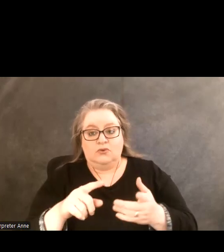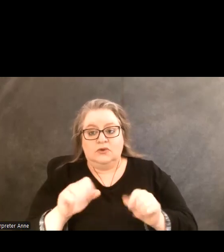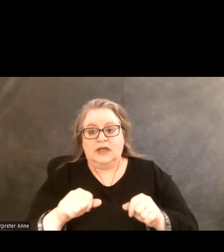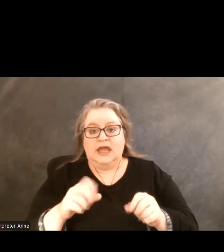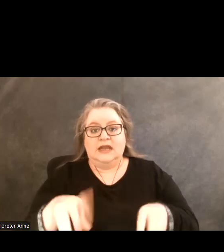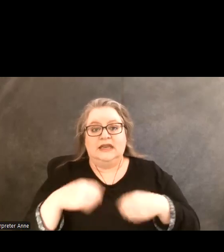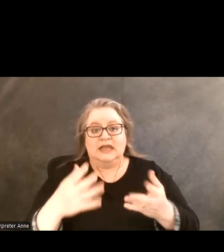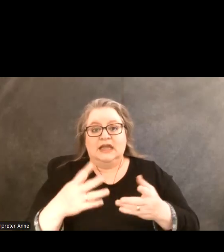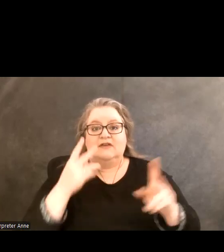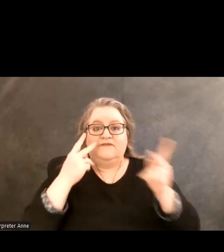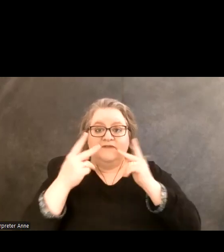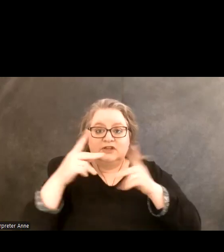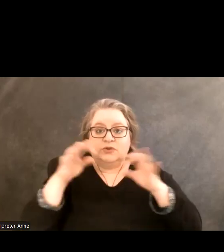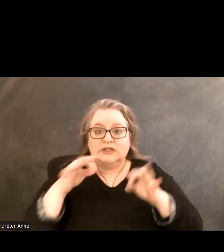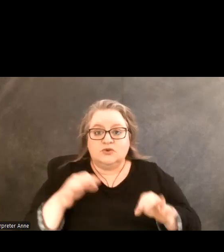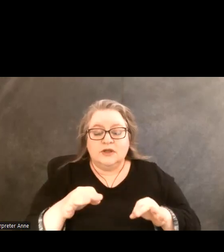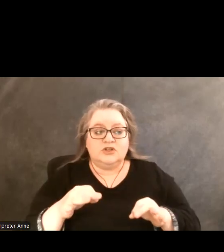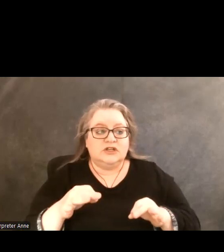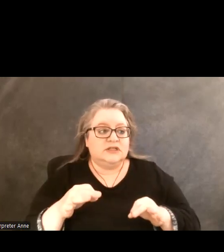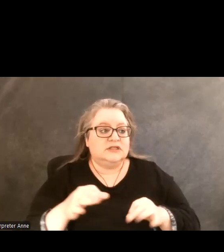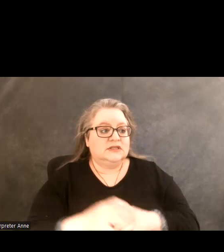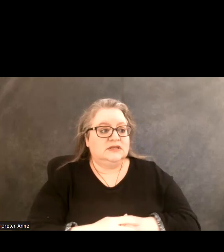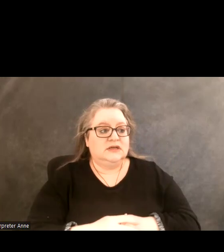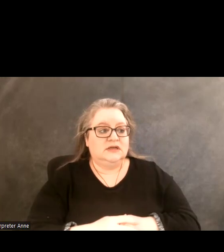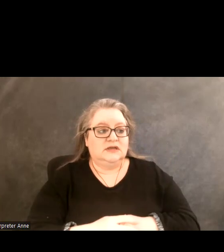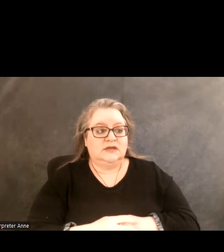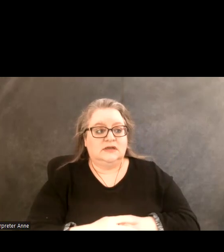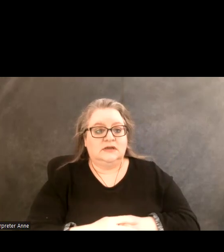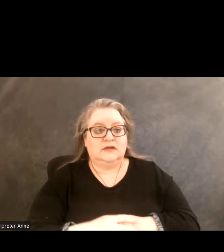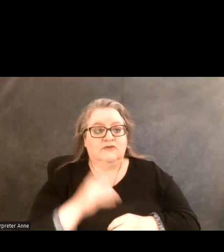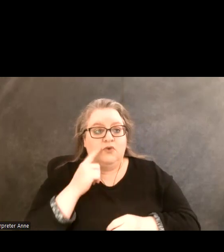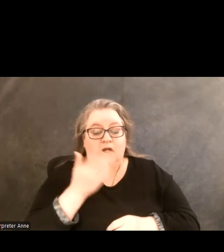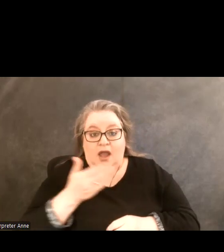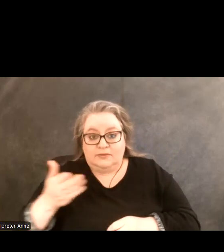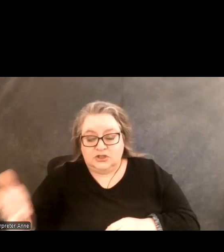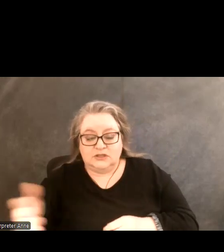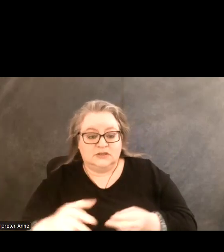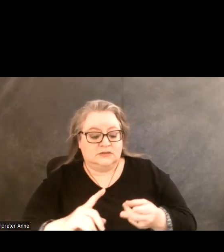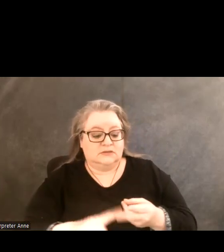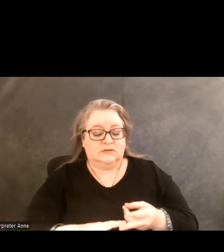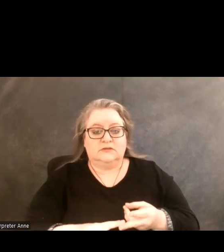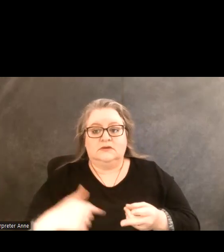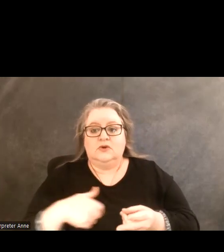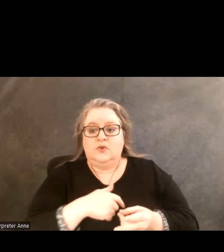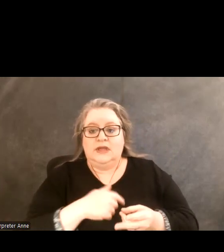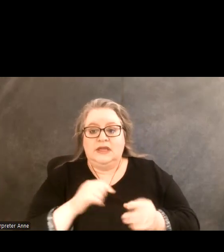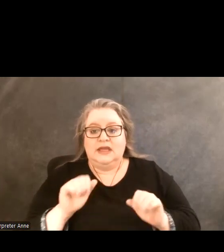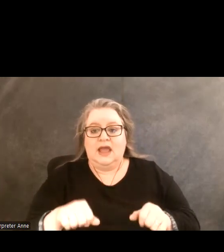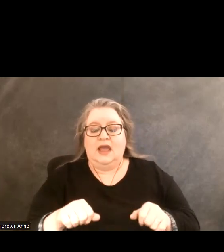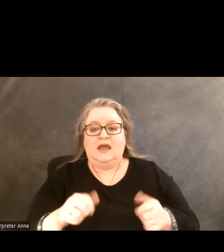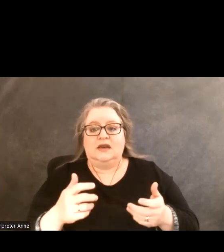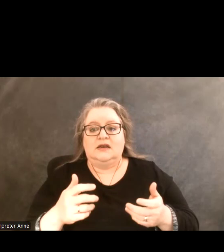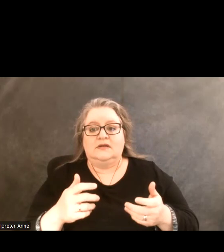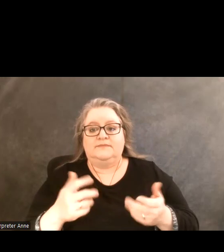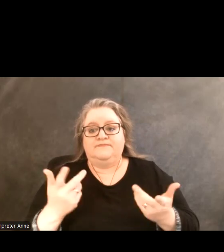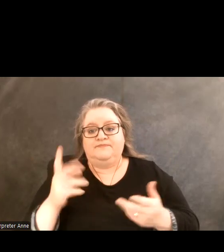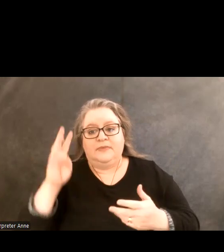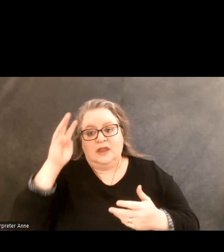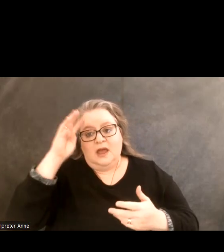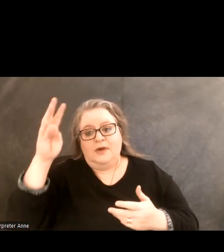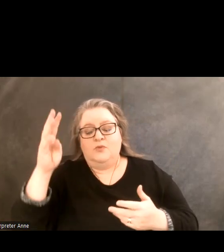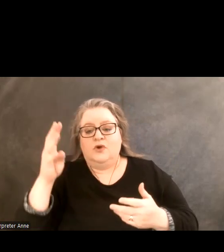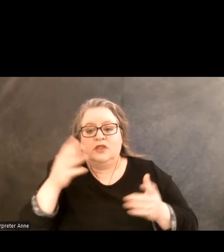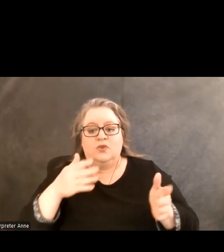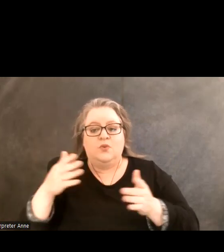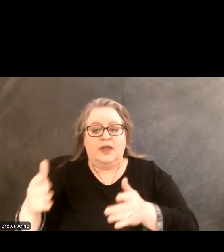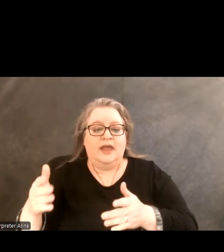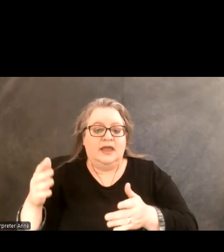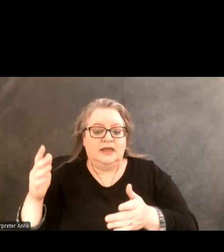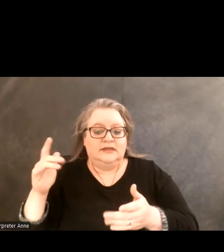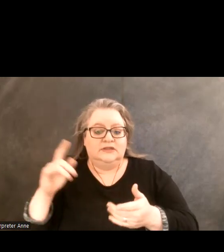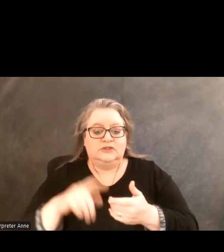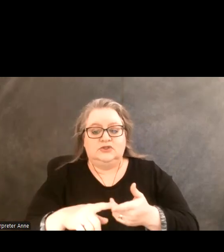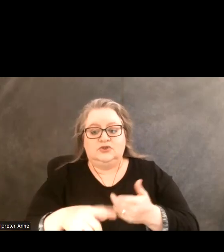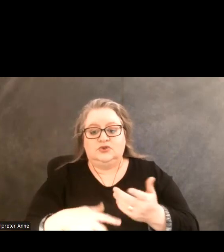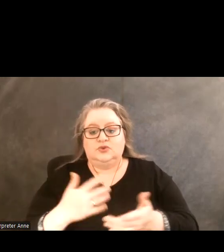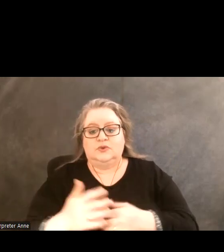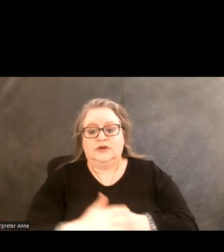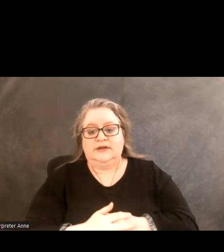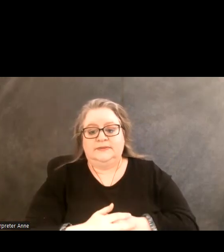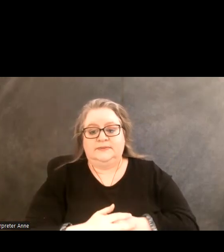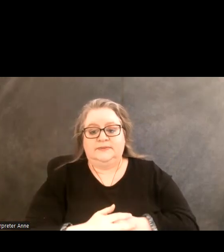descriptions to objects. We can definitely come up with ways to